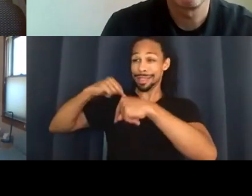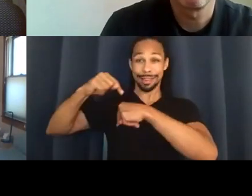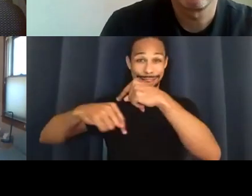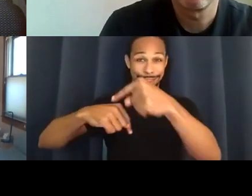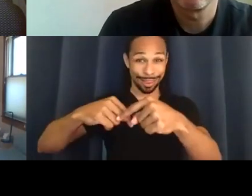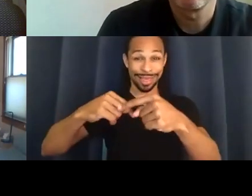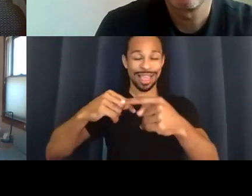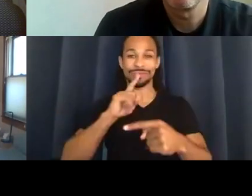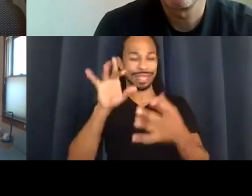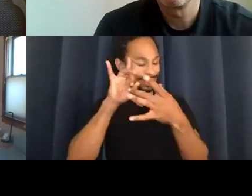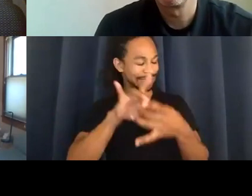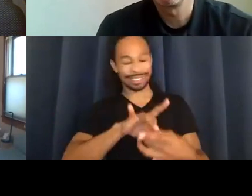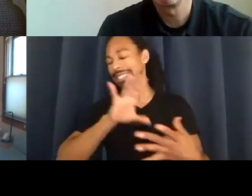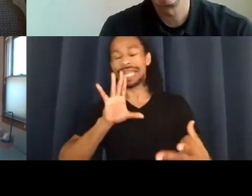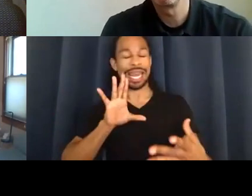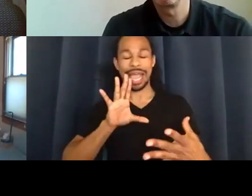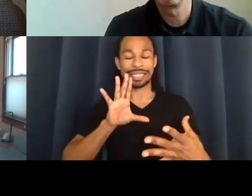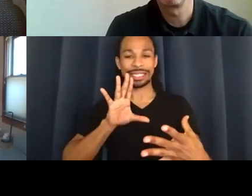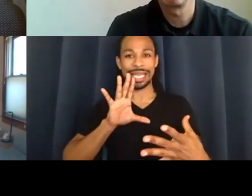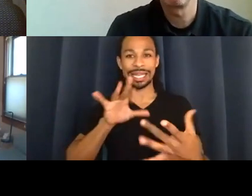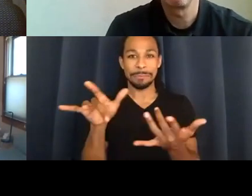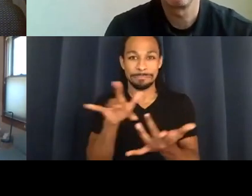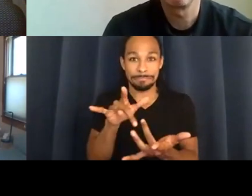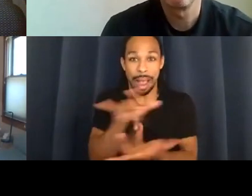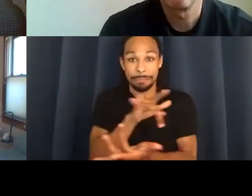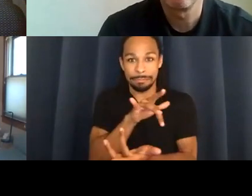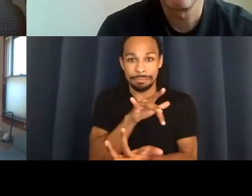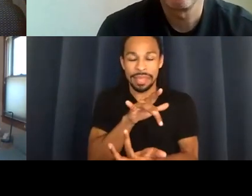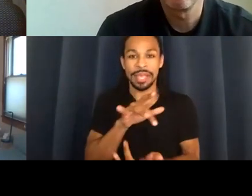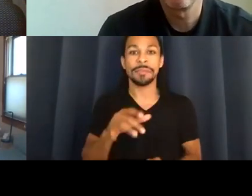because there is 18:17:24 that and there is the other side